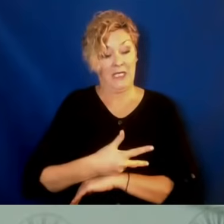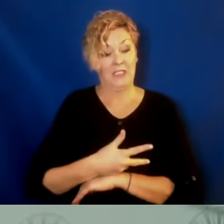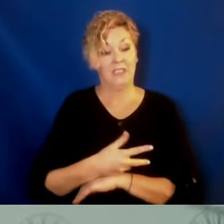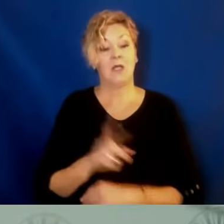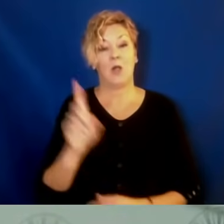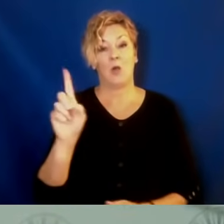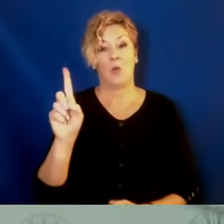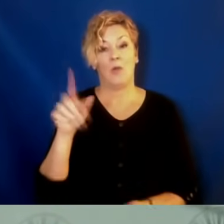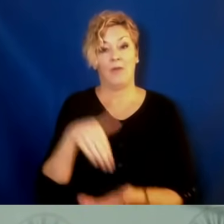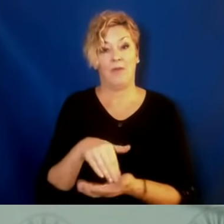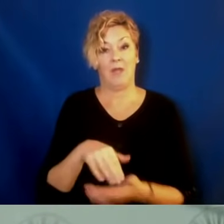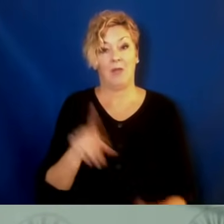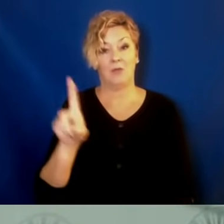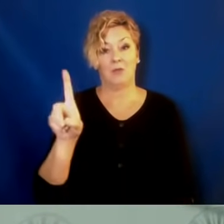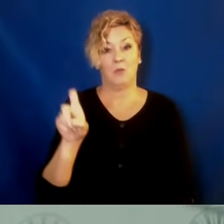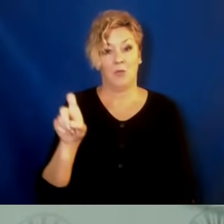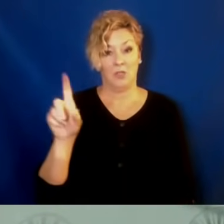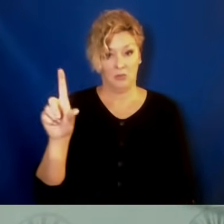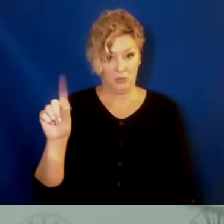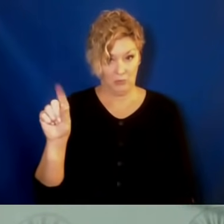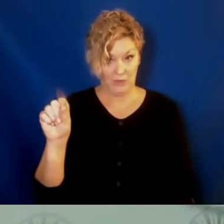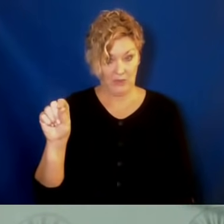Friday to Saturday,